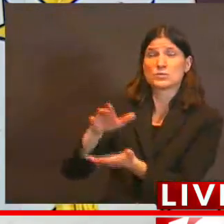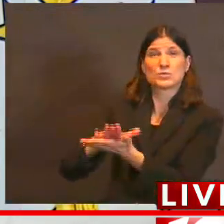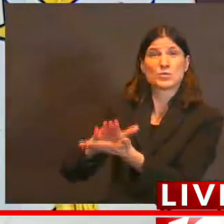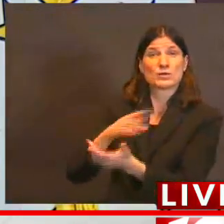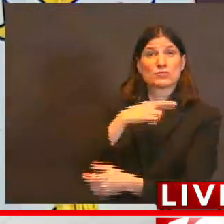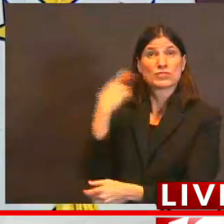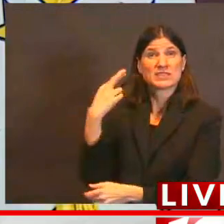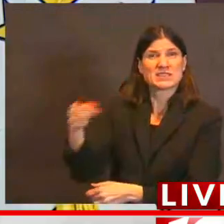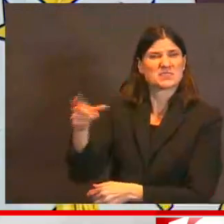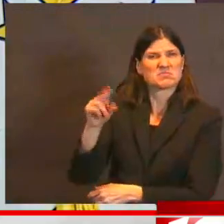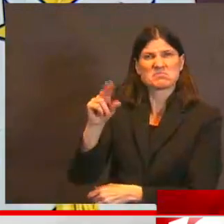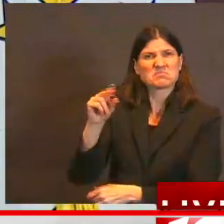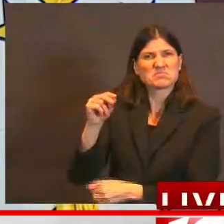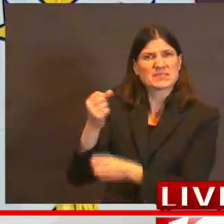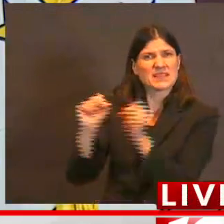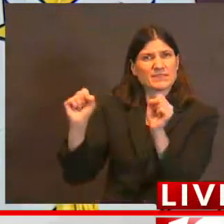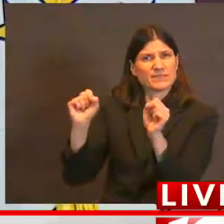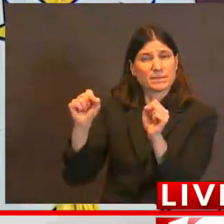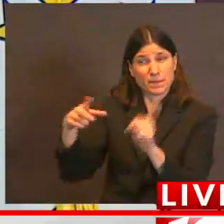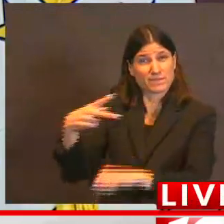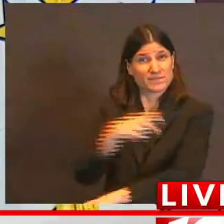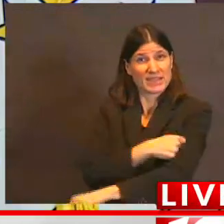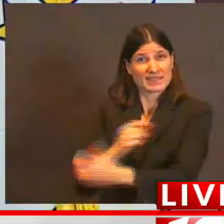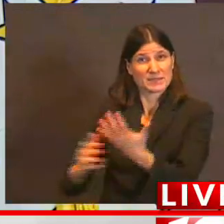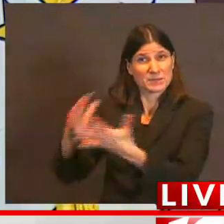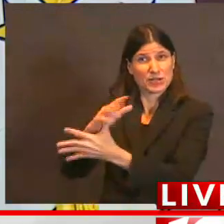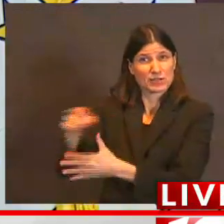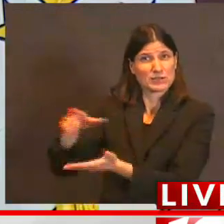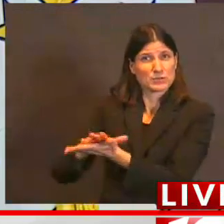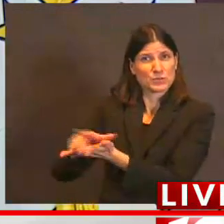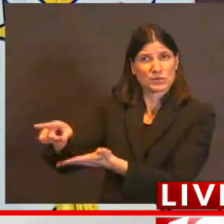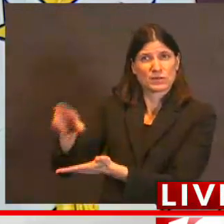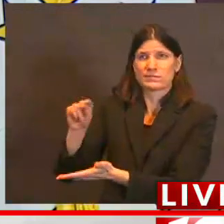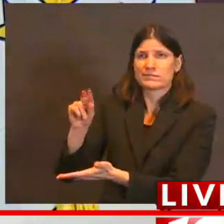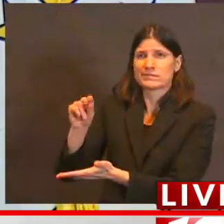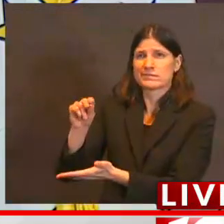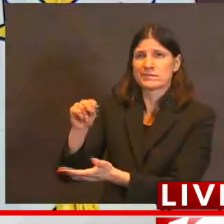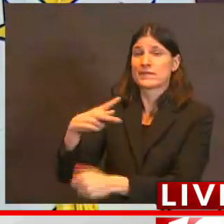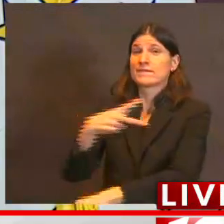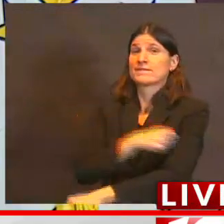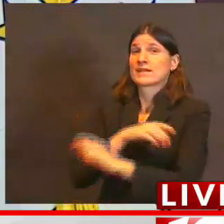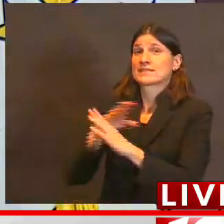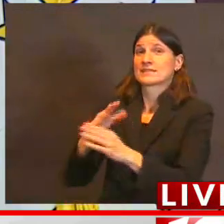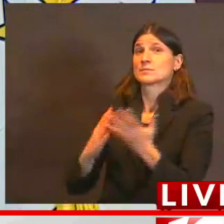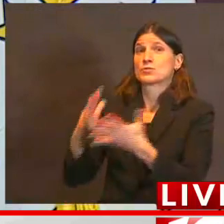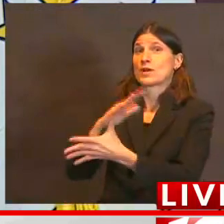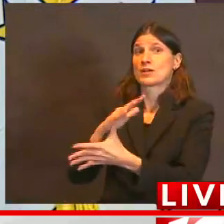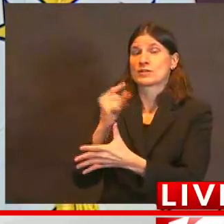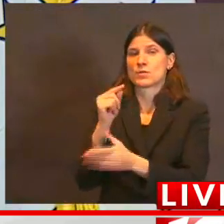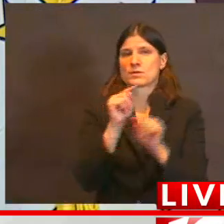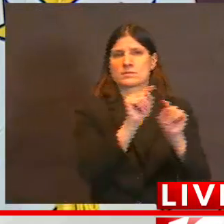HOSPITALIZATION AND ULTIMATELY DEATH THAT IS NOT THE CASE IN OUR SCHOOL COMMUNITY AS WE GET